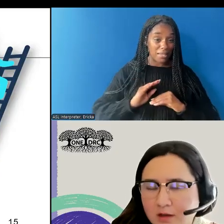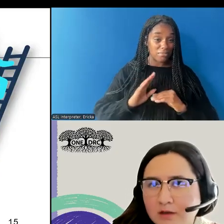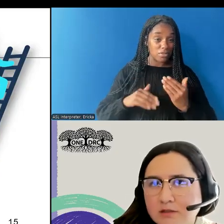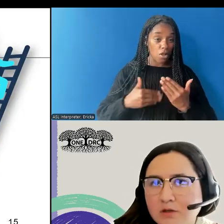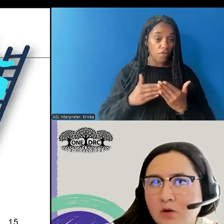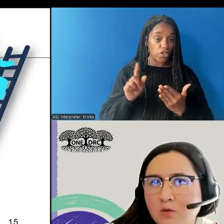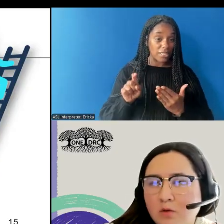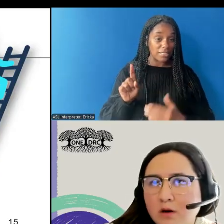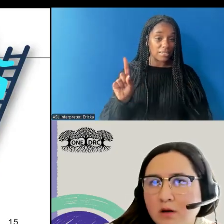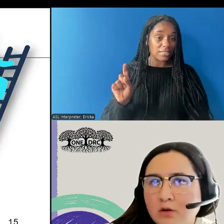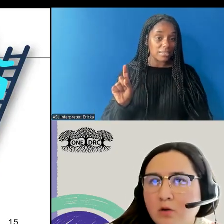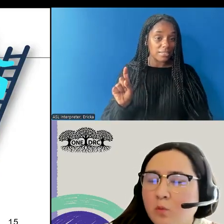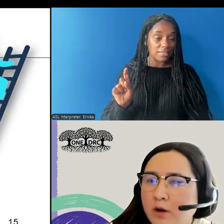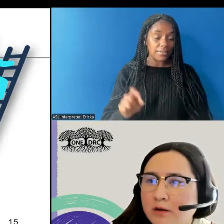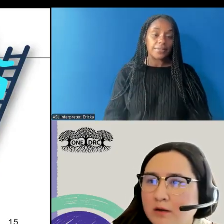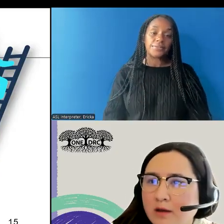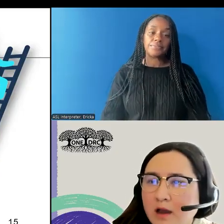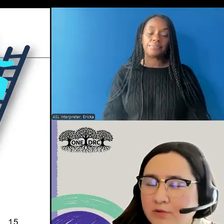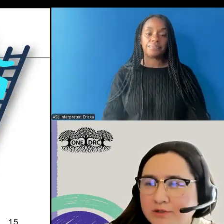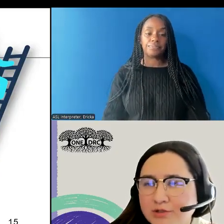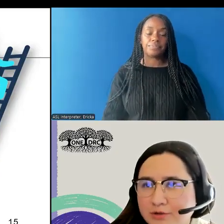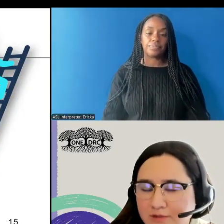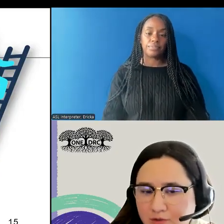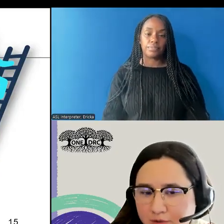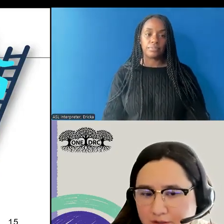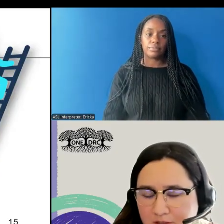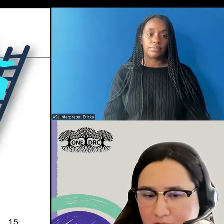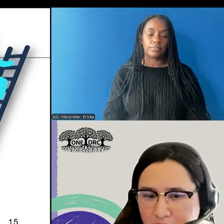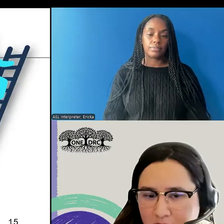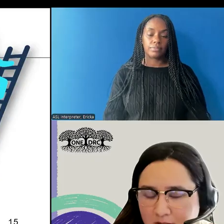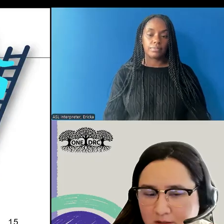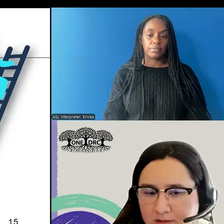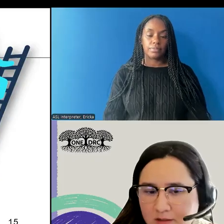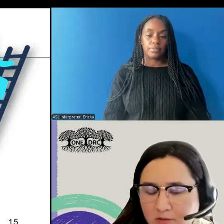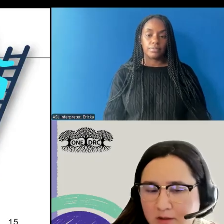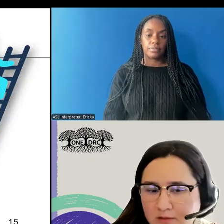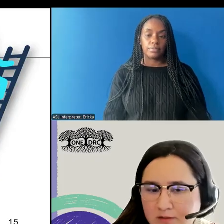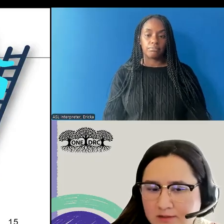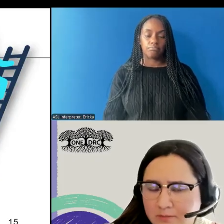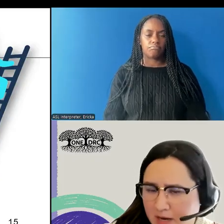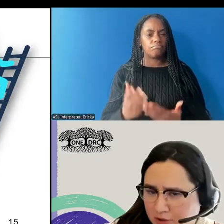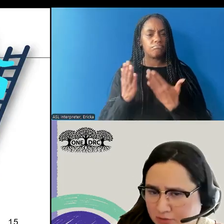And so, you know what, how is your service going to look. Is it it doesn't match.